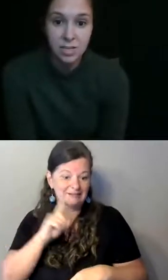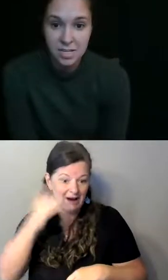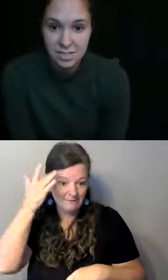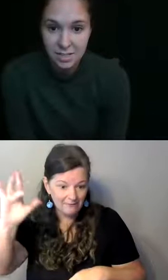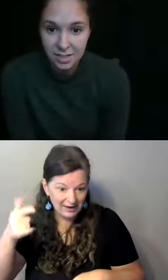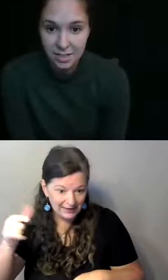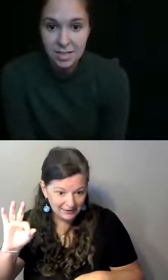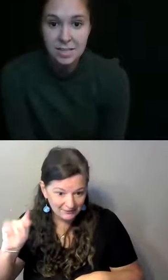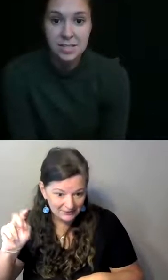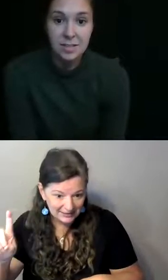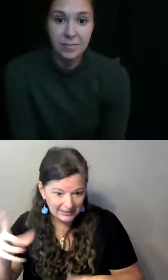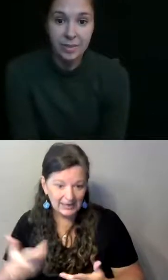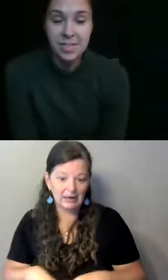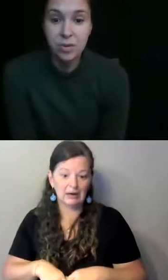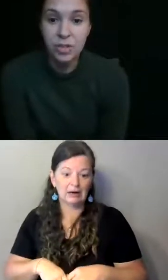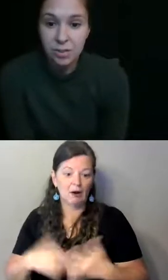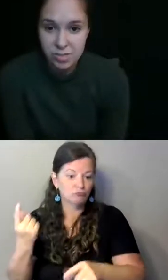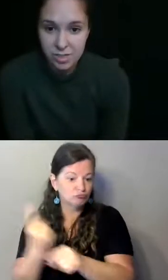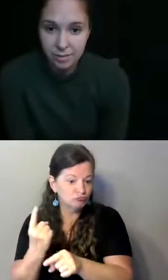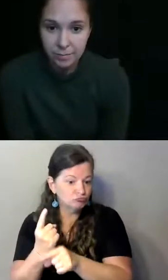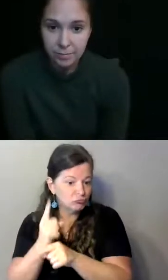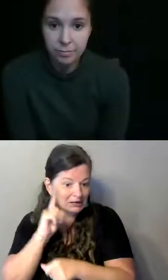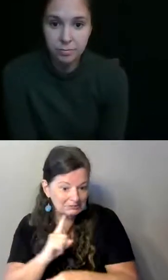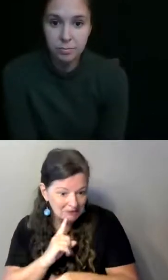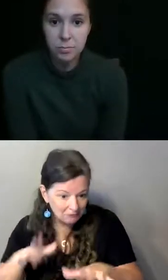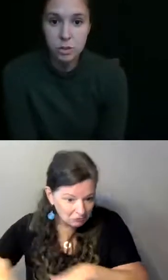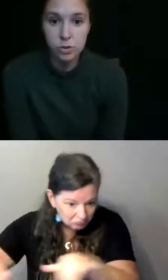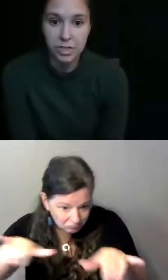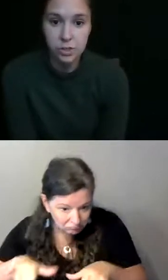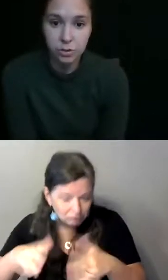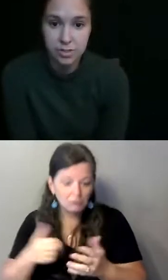Deaf Gifted, traditional